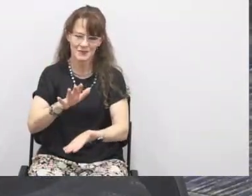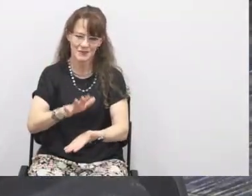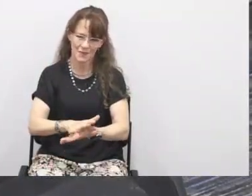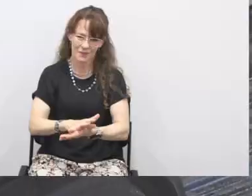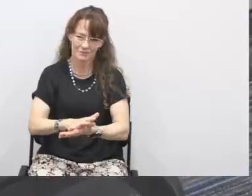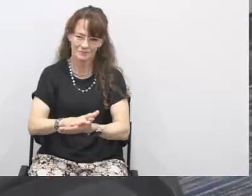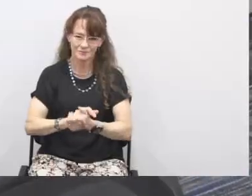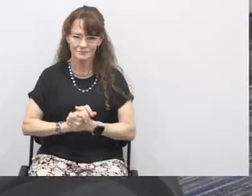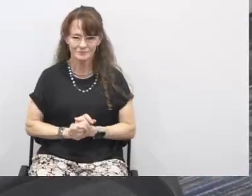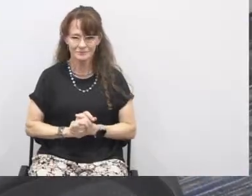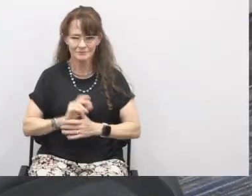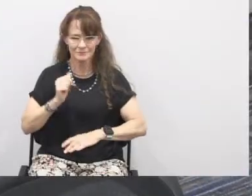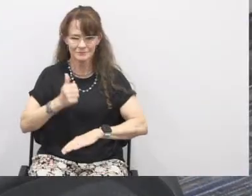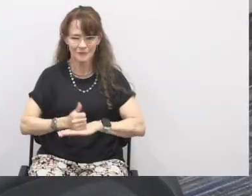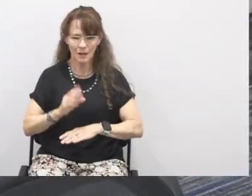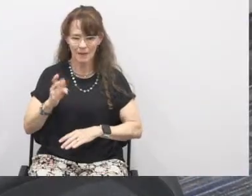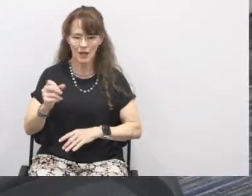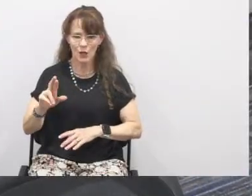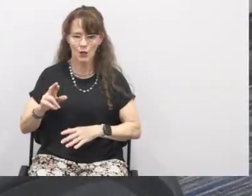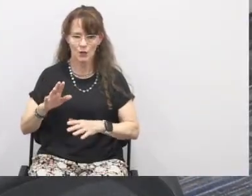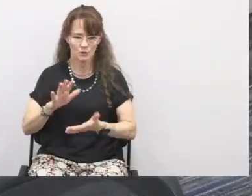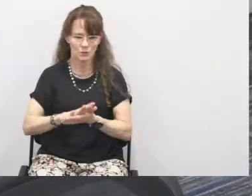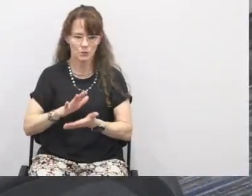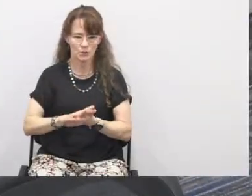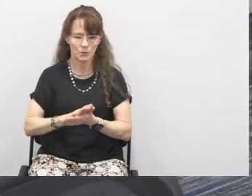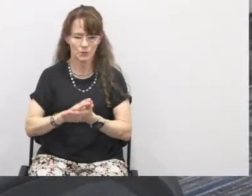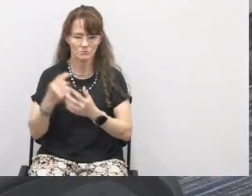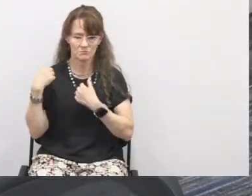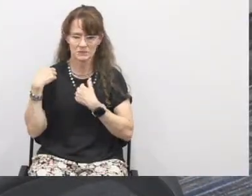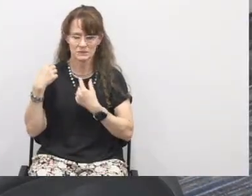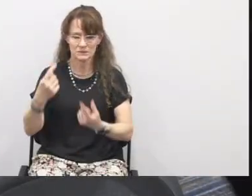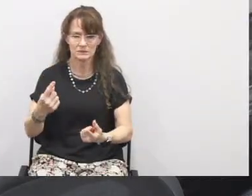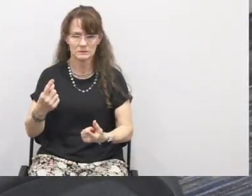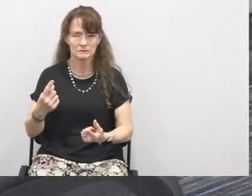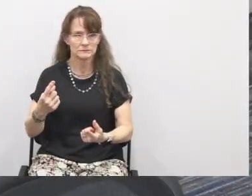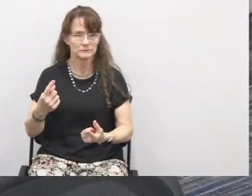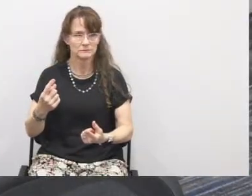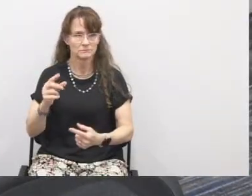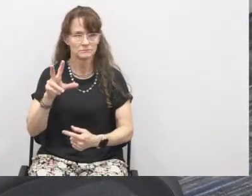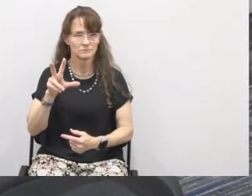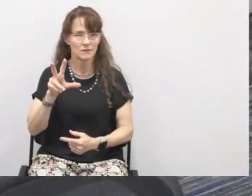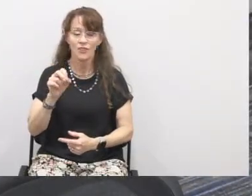landing at the Butler campus. Been in the district for over 30 years